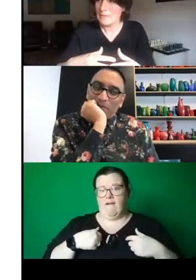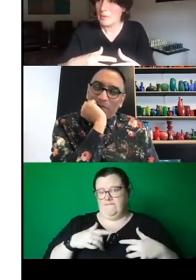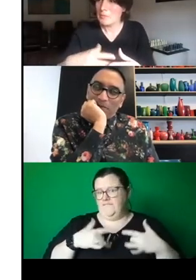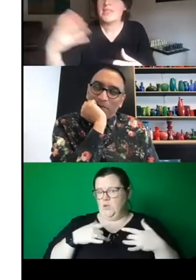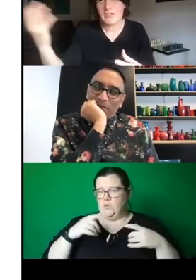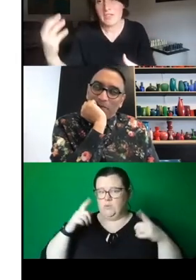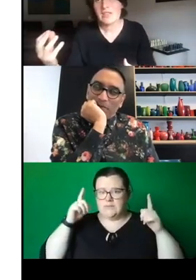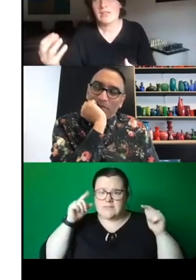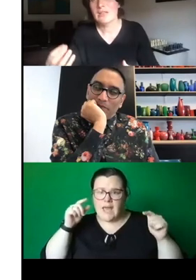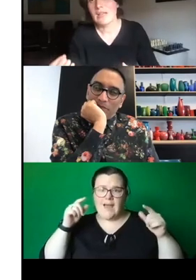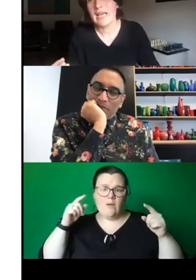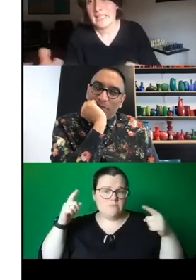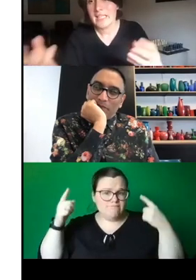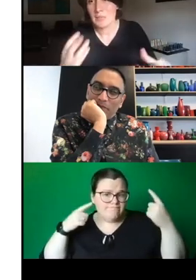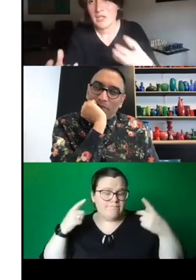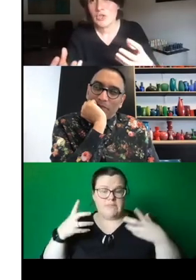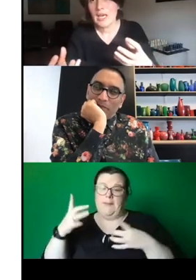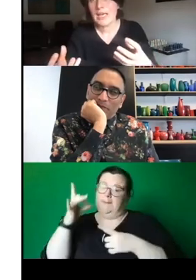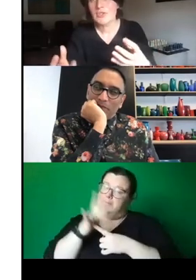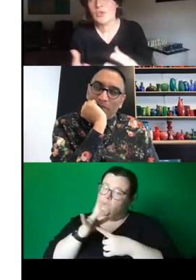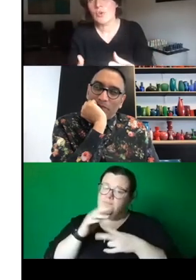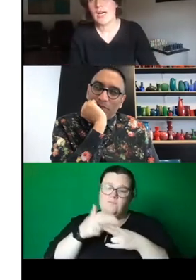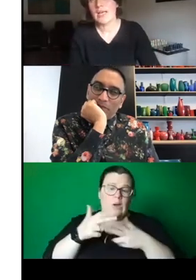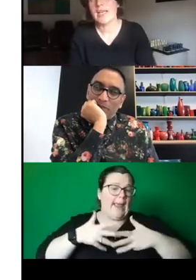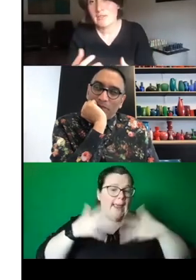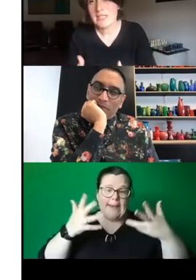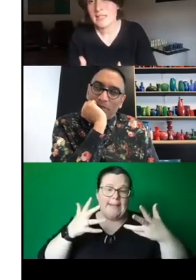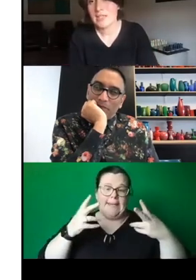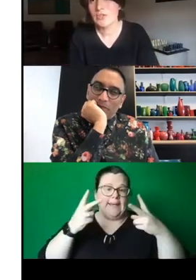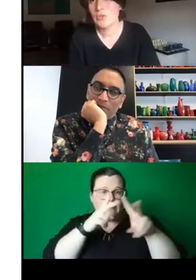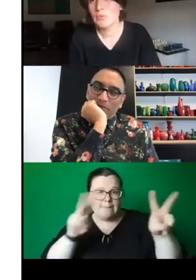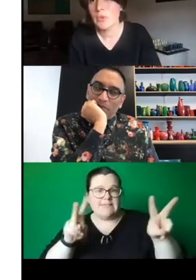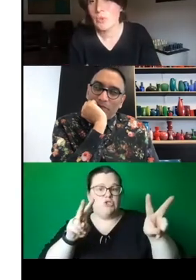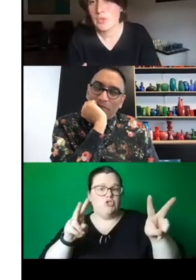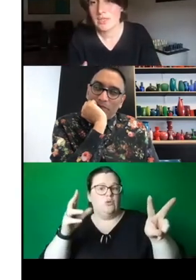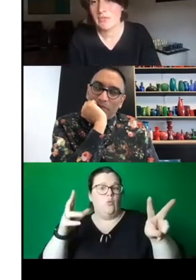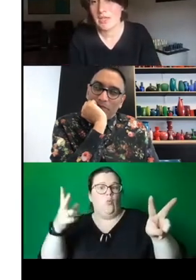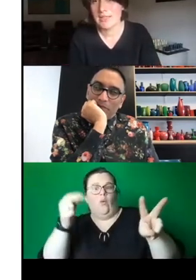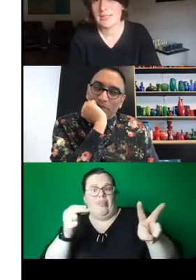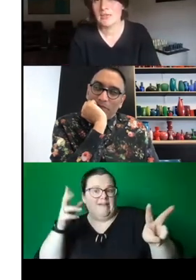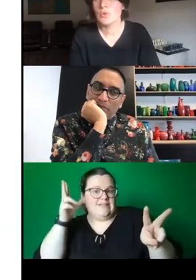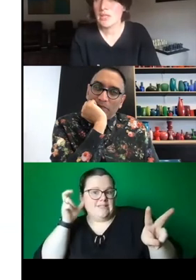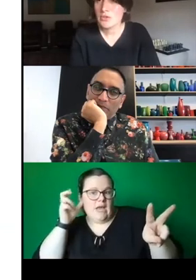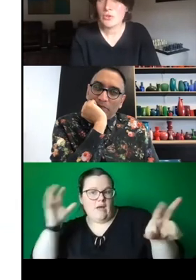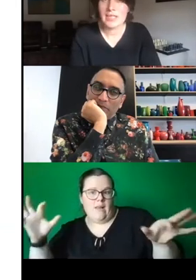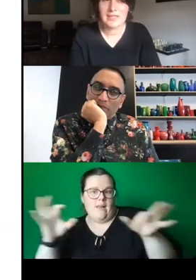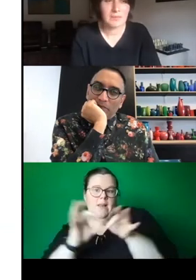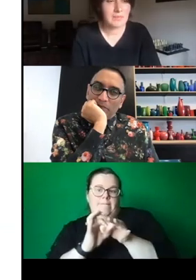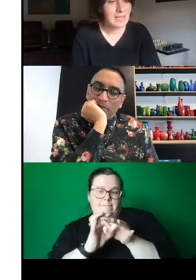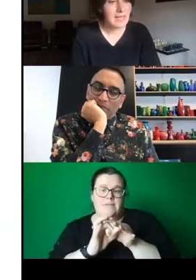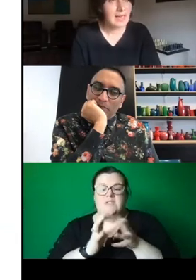perceiving any image and so i actively started to import that device to tell stories and i guess